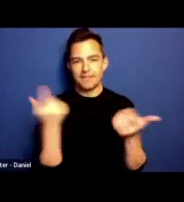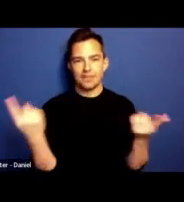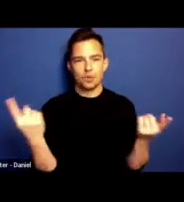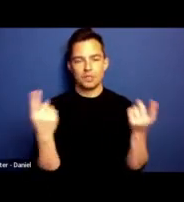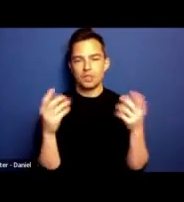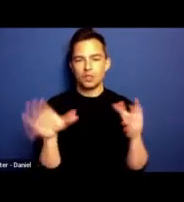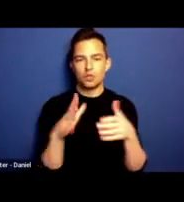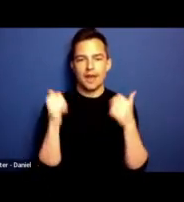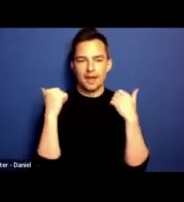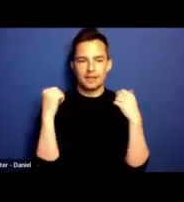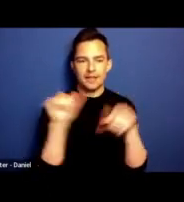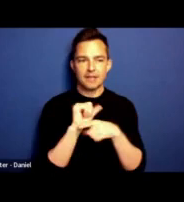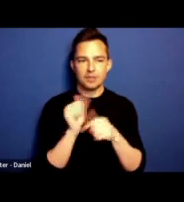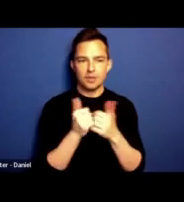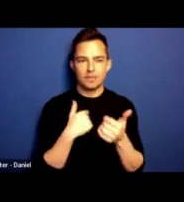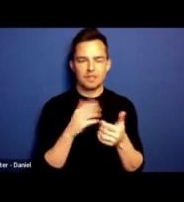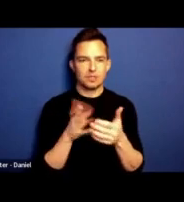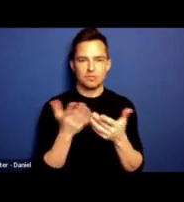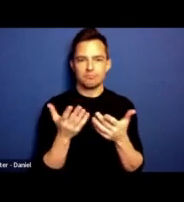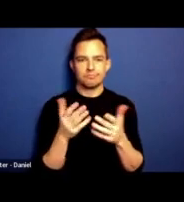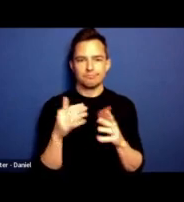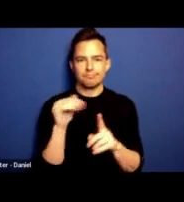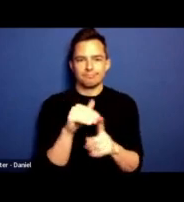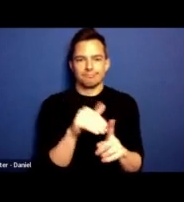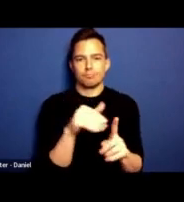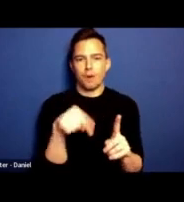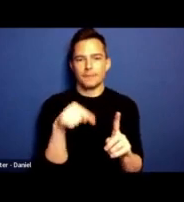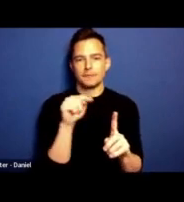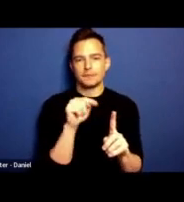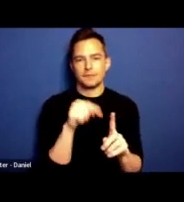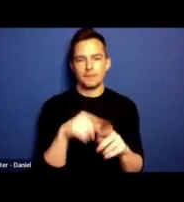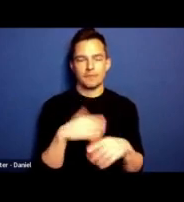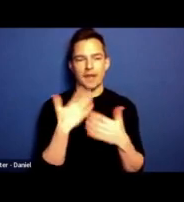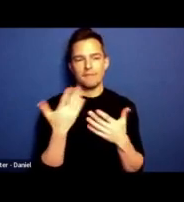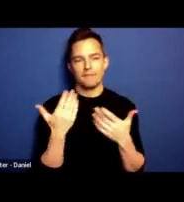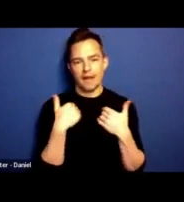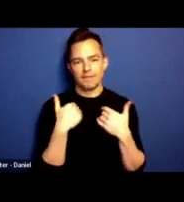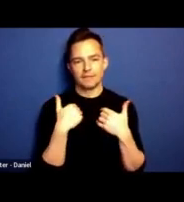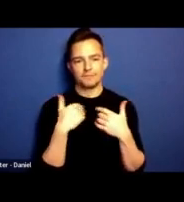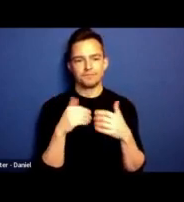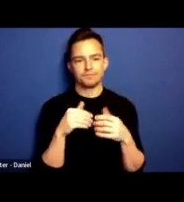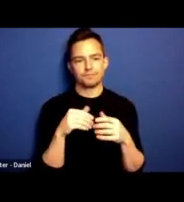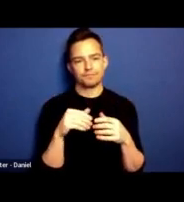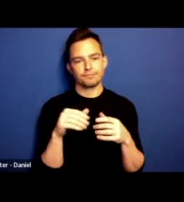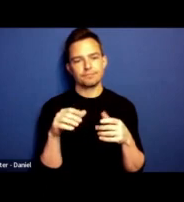with me. It's just a matter of being prompted. Having the opportunity to talk with peer specialists and share experiences with someone who was